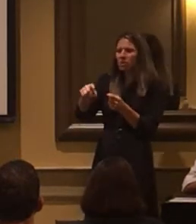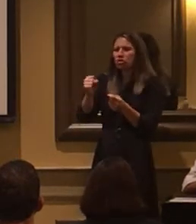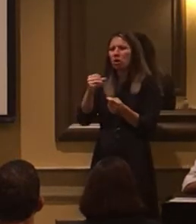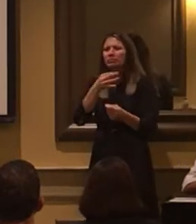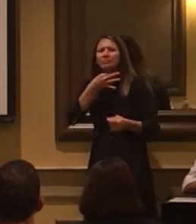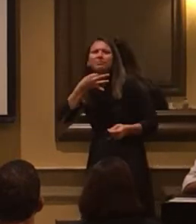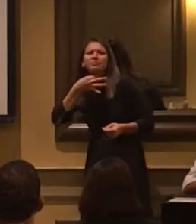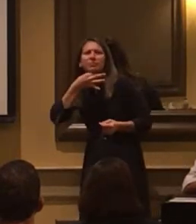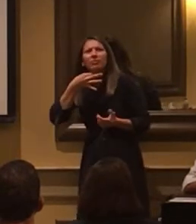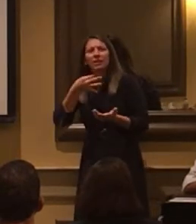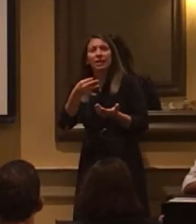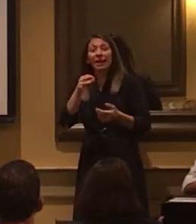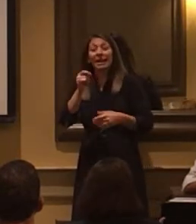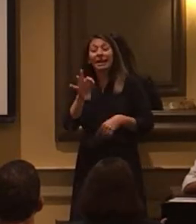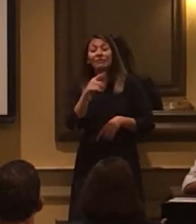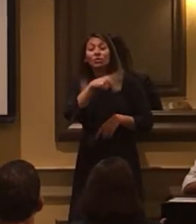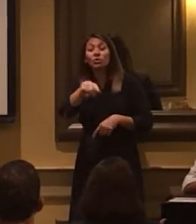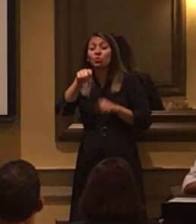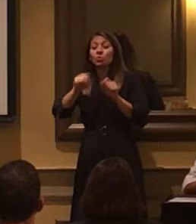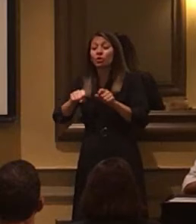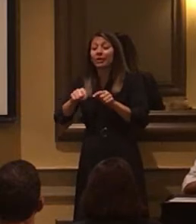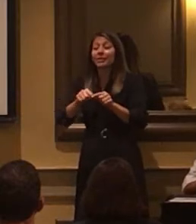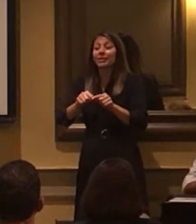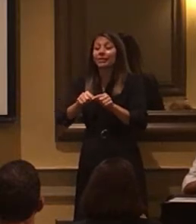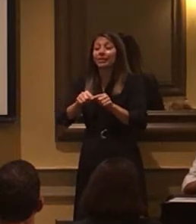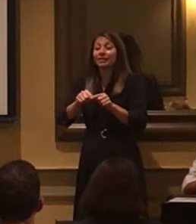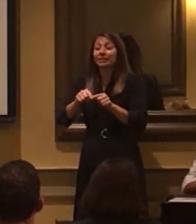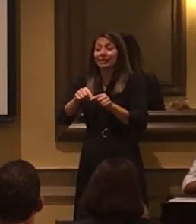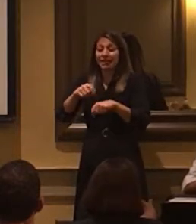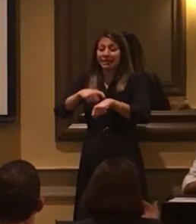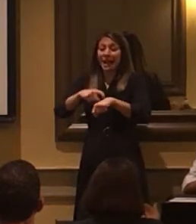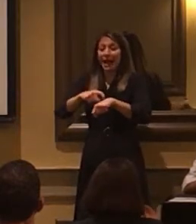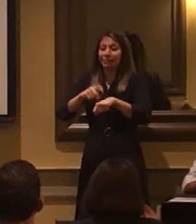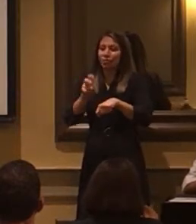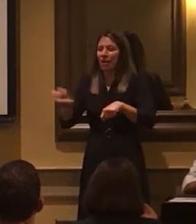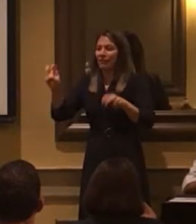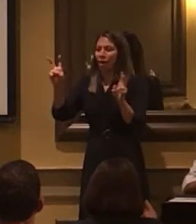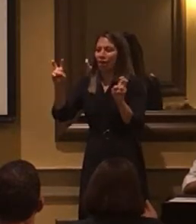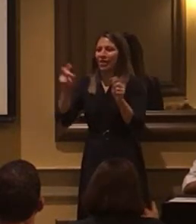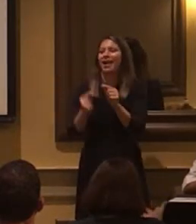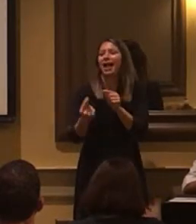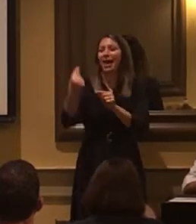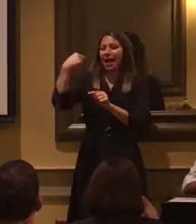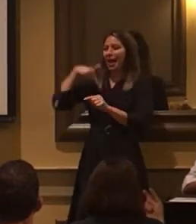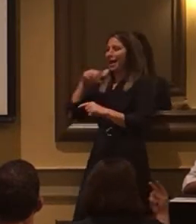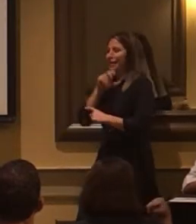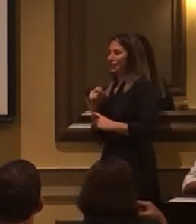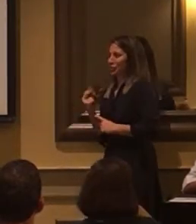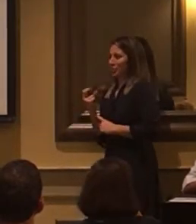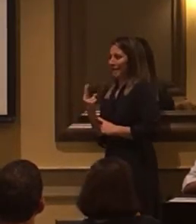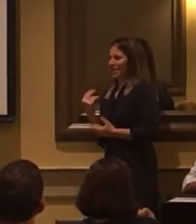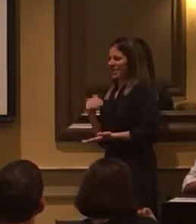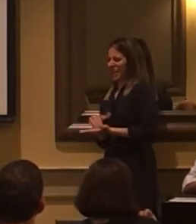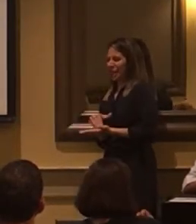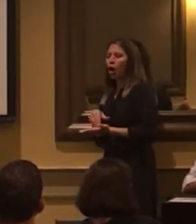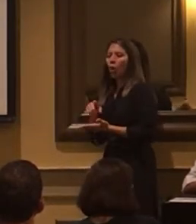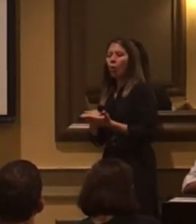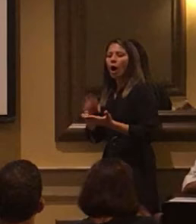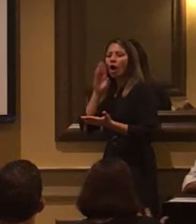What would you, if you could go back to your 12 year old you? what do you think that you would tell yourself or that you would tell other sixth,